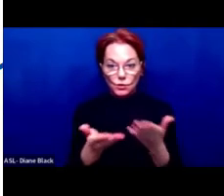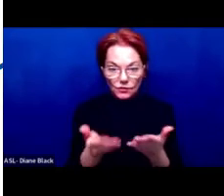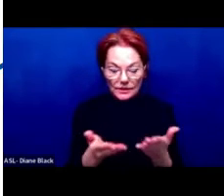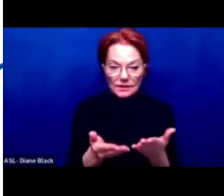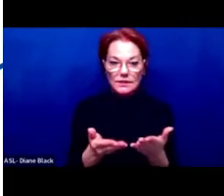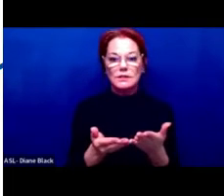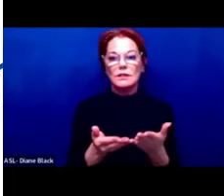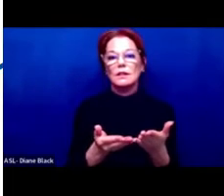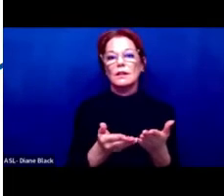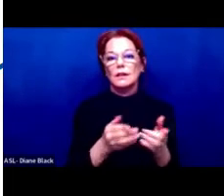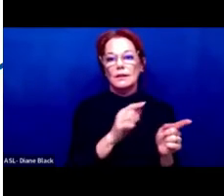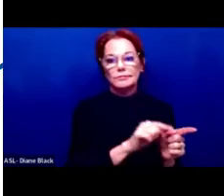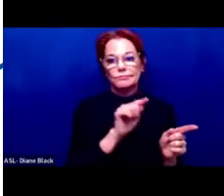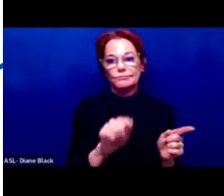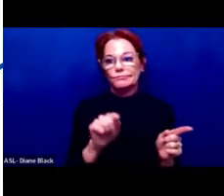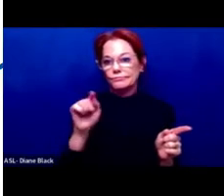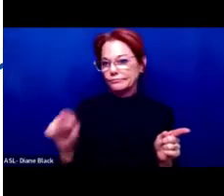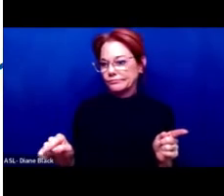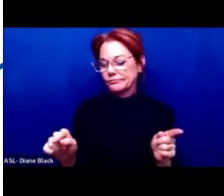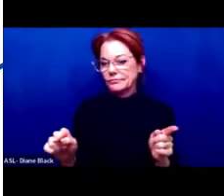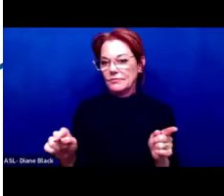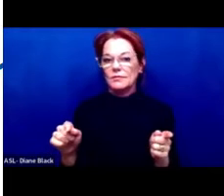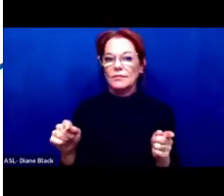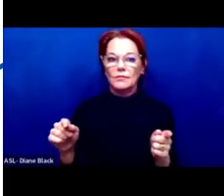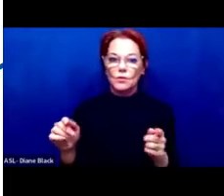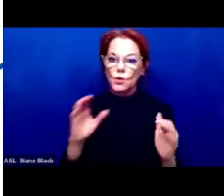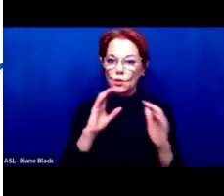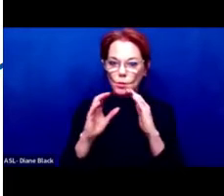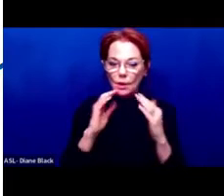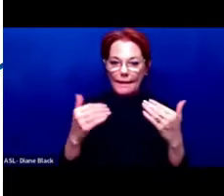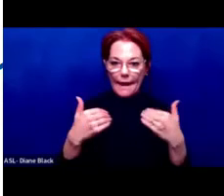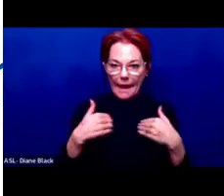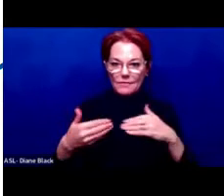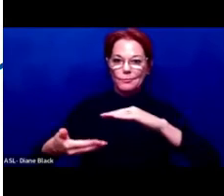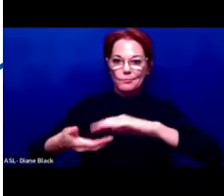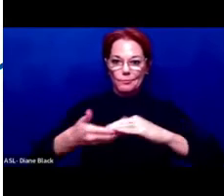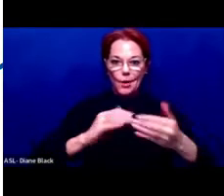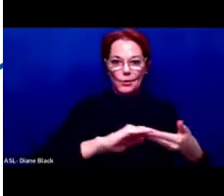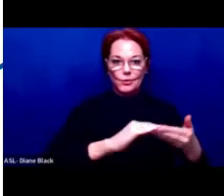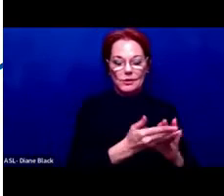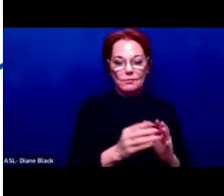community, and have a partnership you hear you've heard that word quite often,